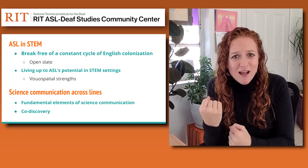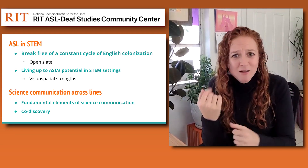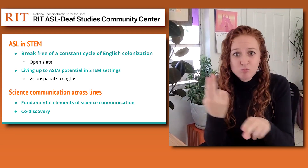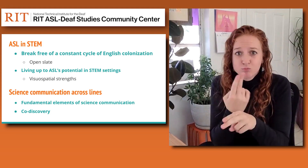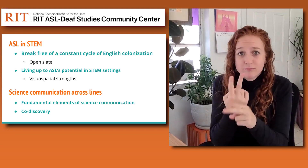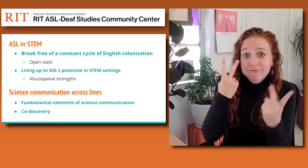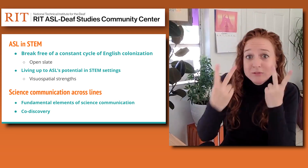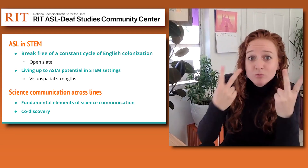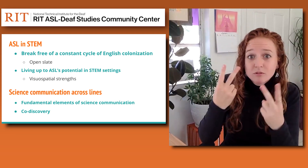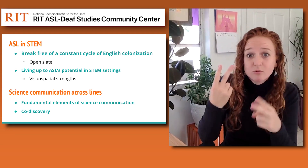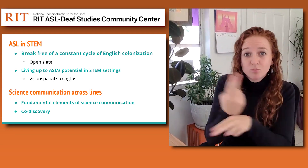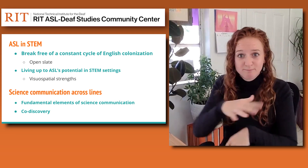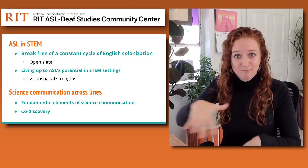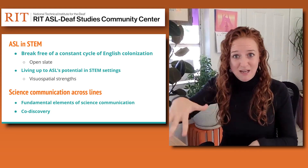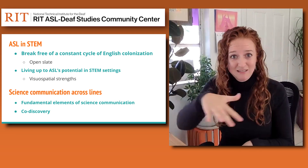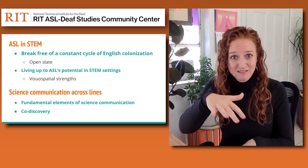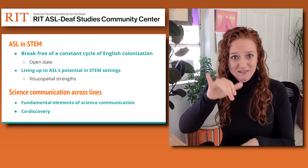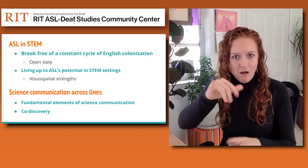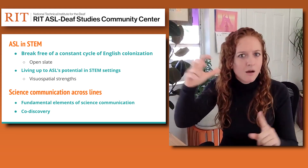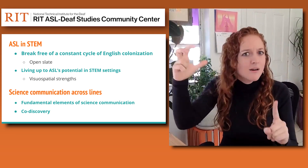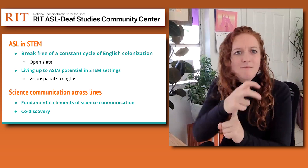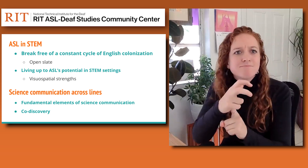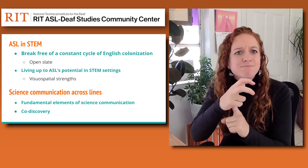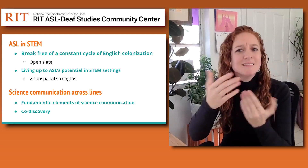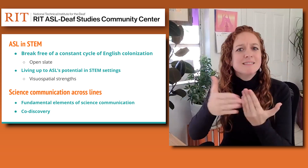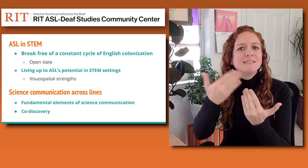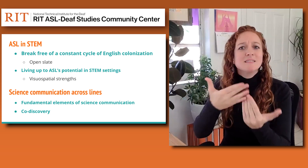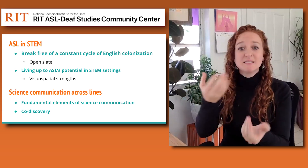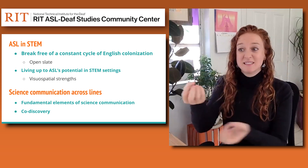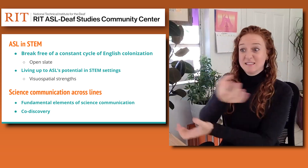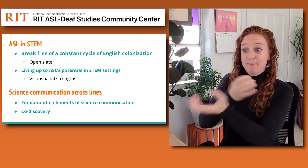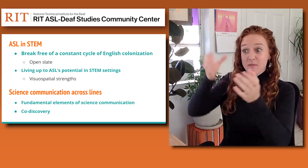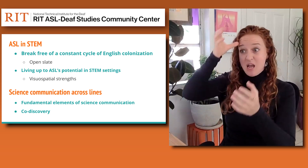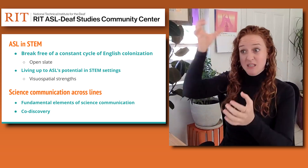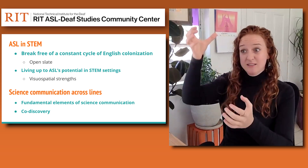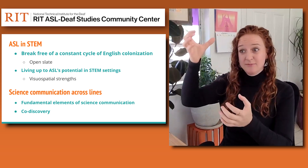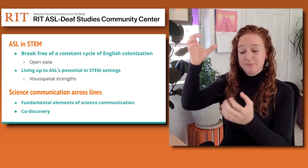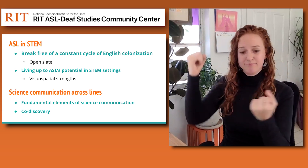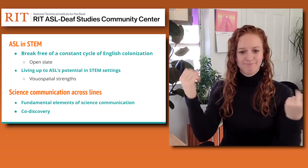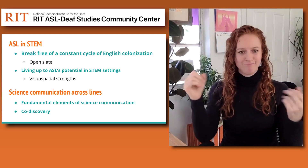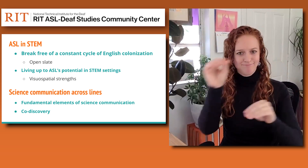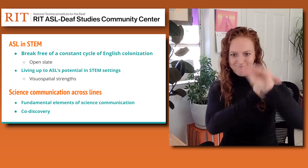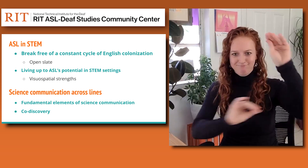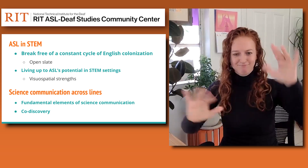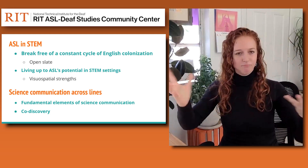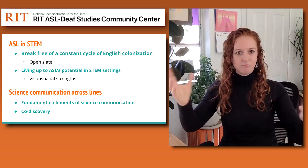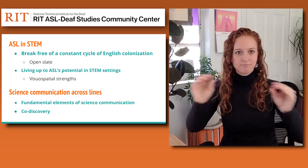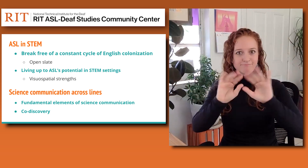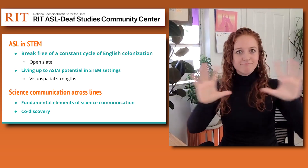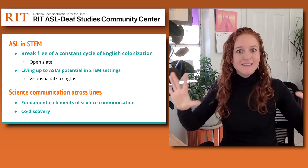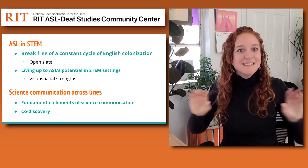You know, there's a good use of visual space. This is what... You know, the STEM concepts fit in perfectly